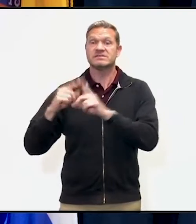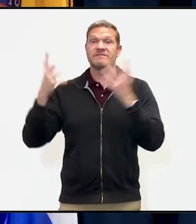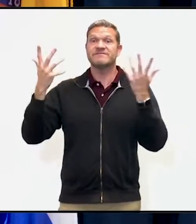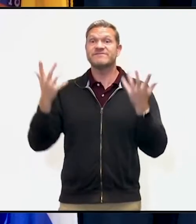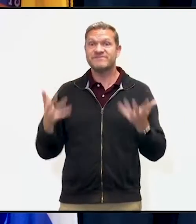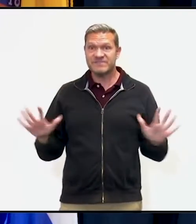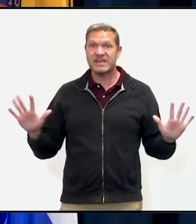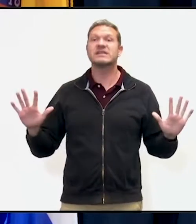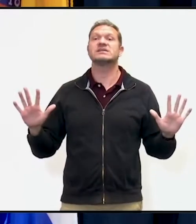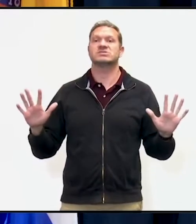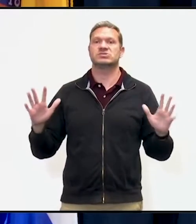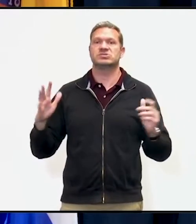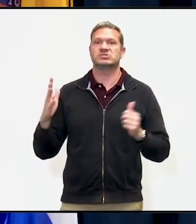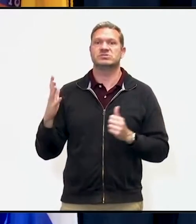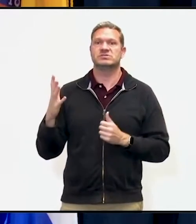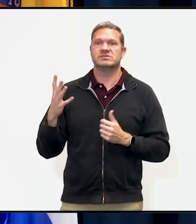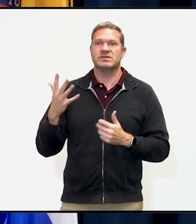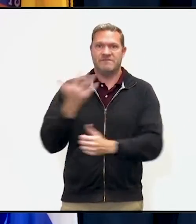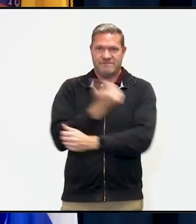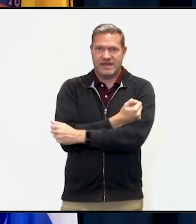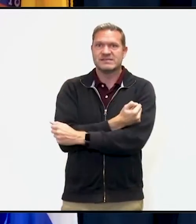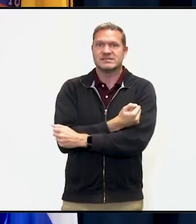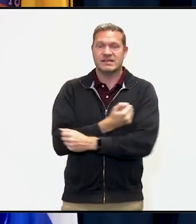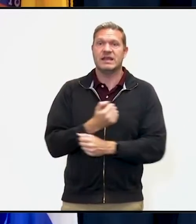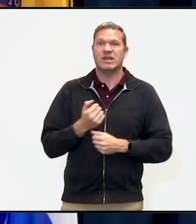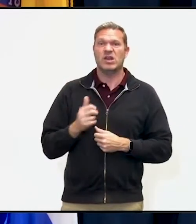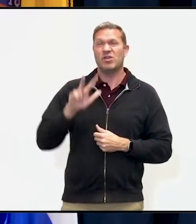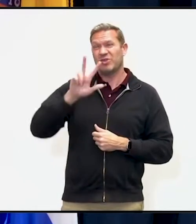36 percent of eligible adults.